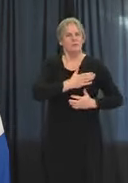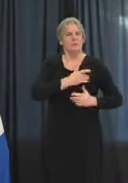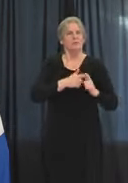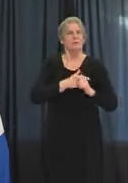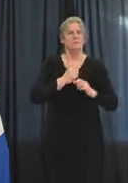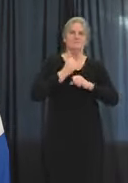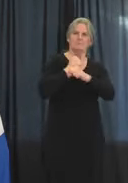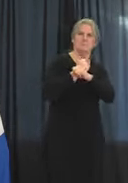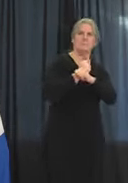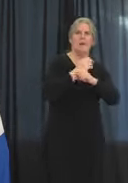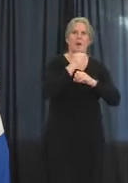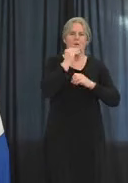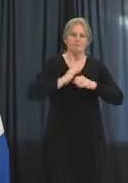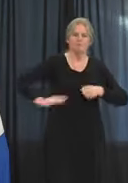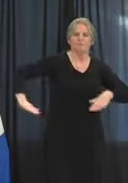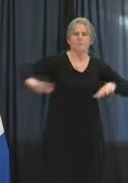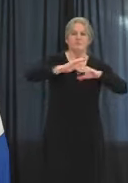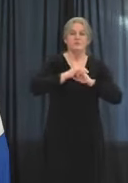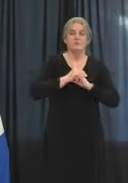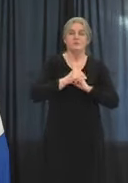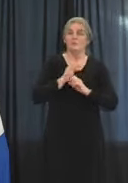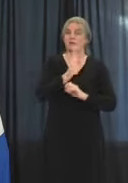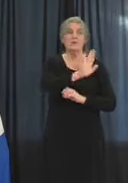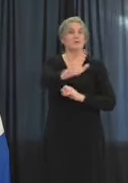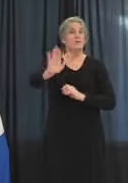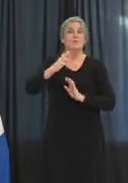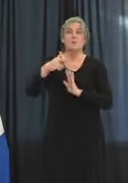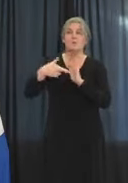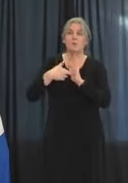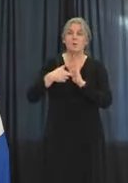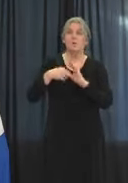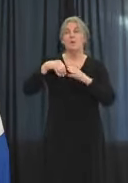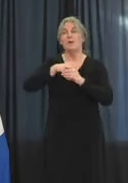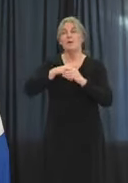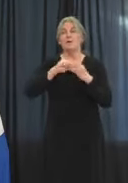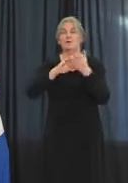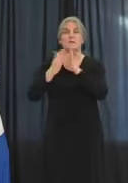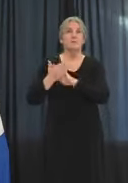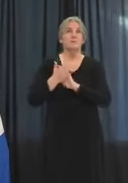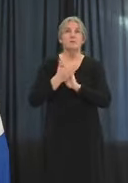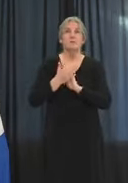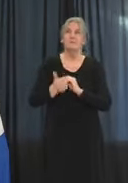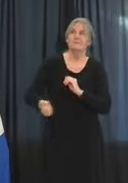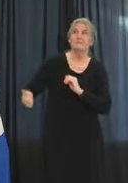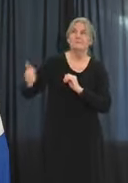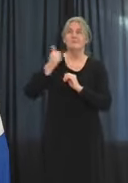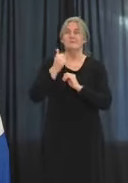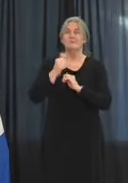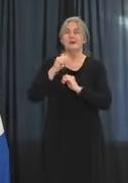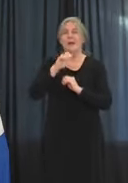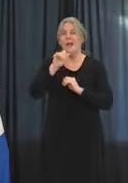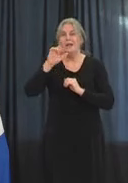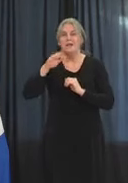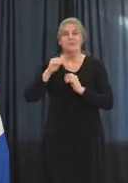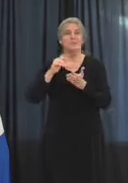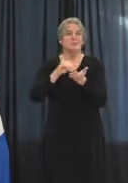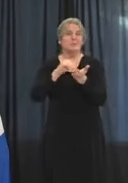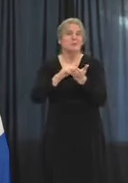the home guard. And whatever our role in the community, citizens, chiefs, elders, leaders, doctors,